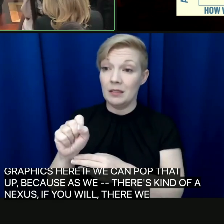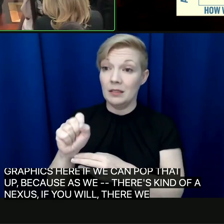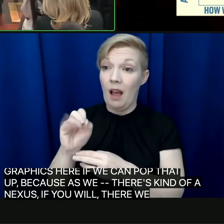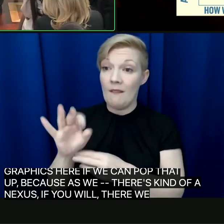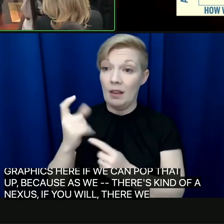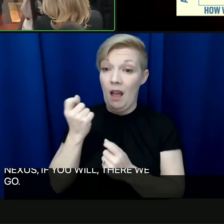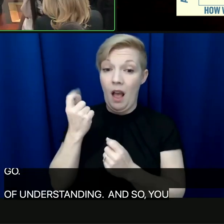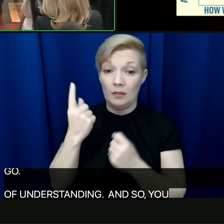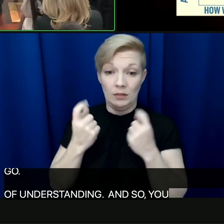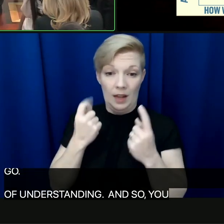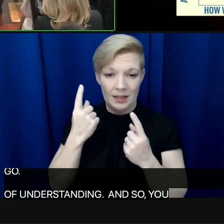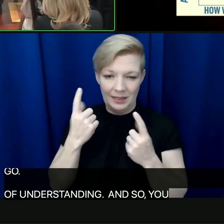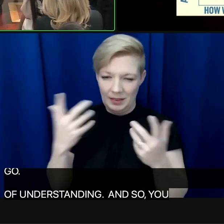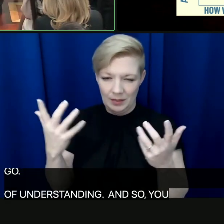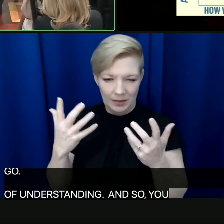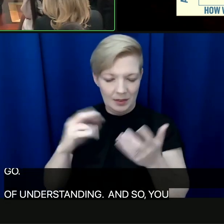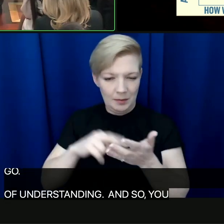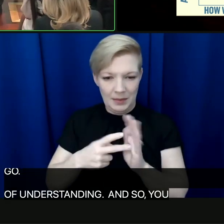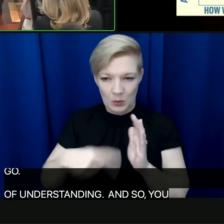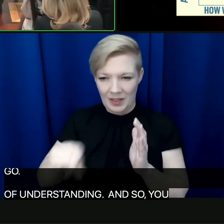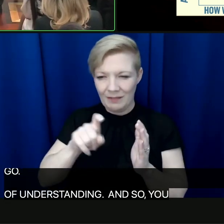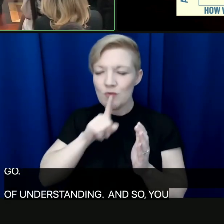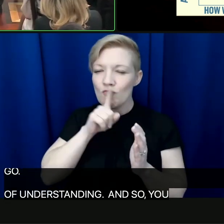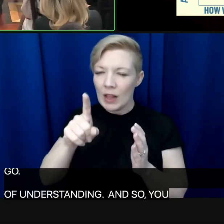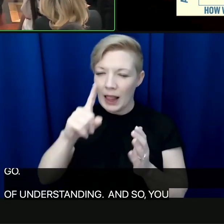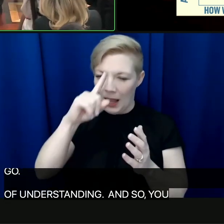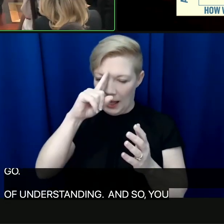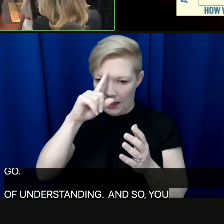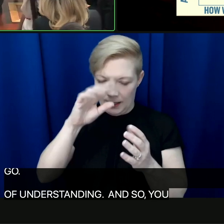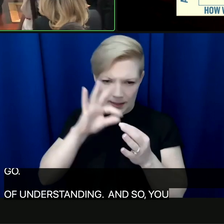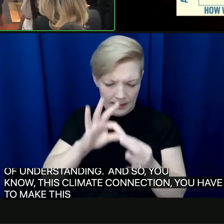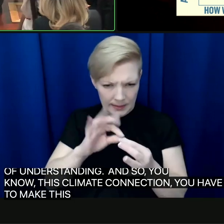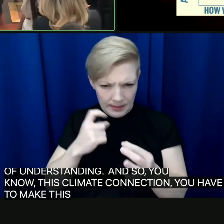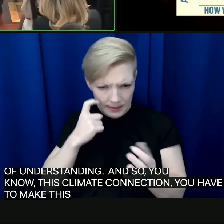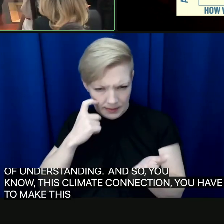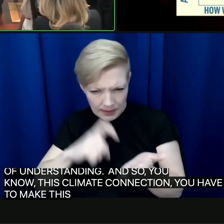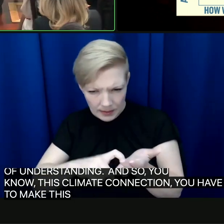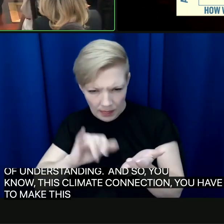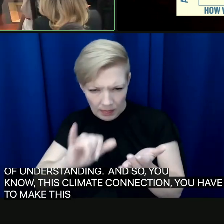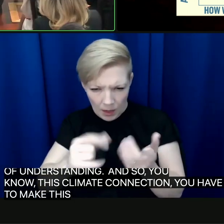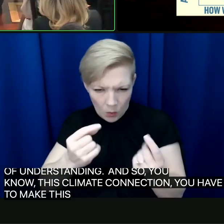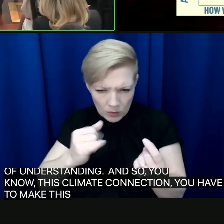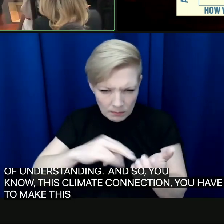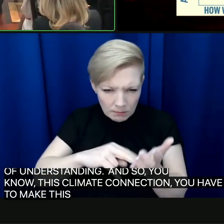You have to make this connection. So the idea, the ability to influence people